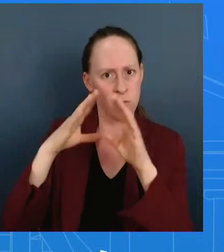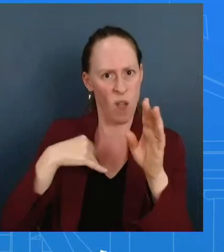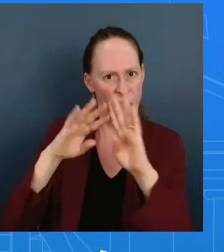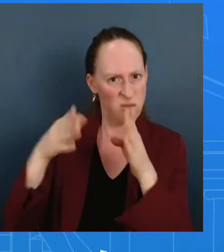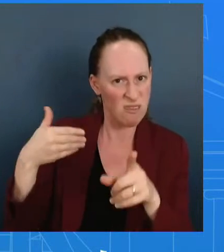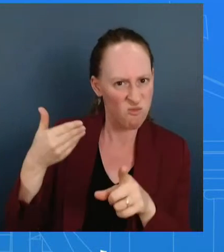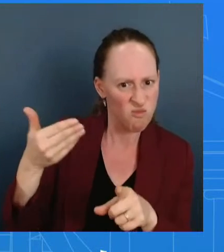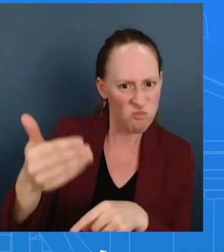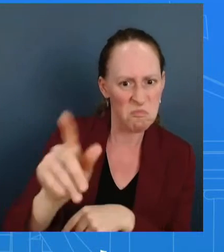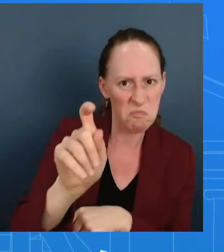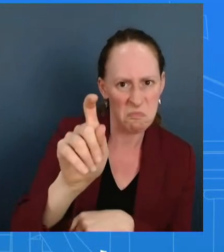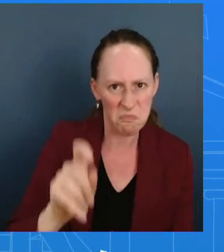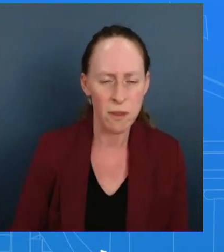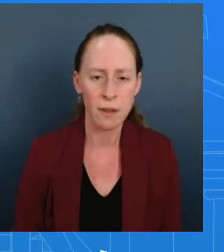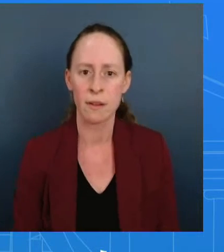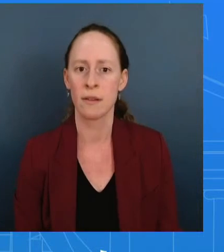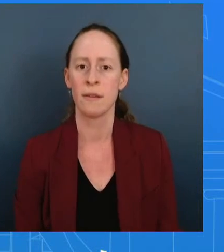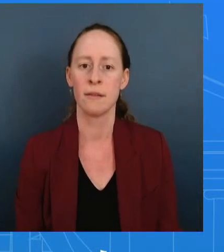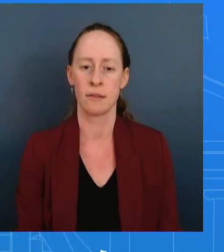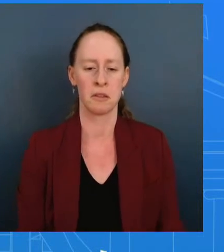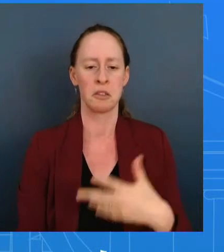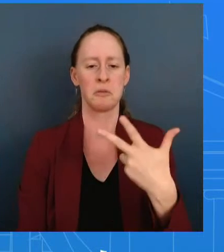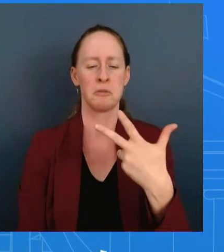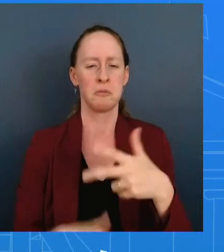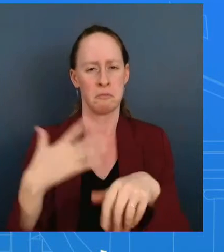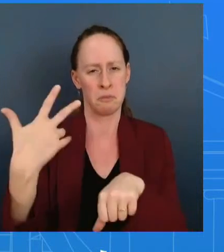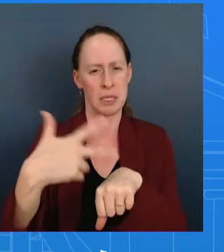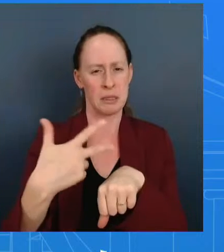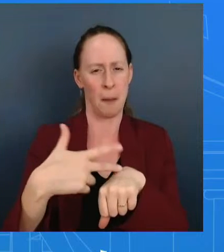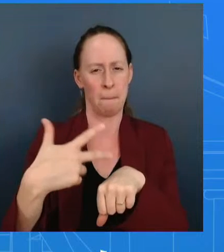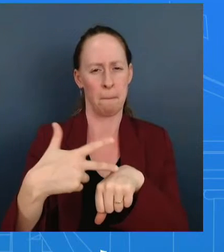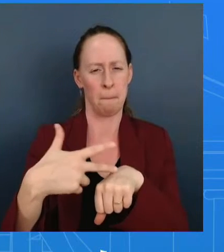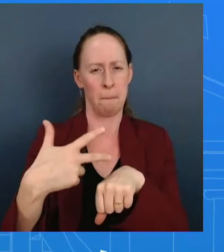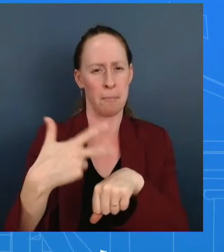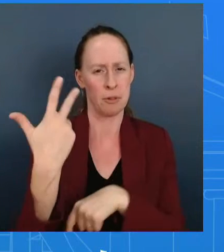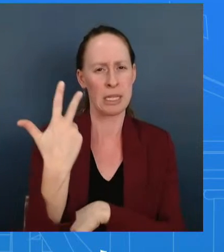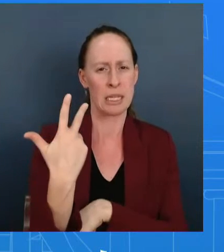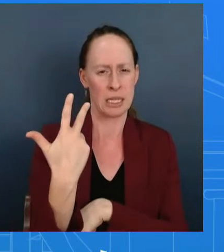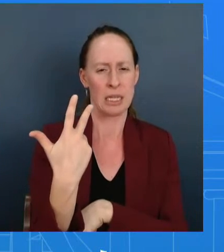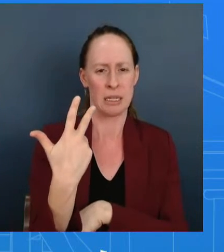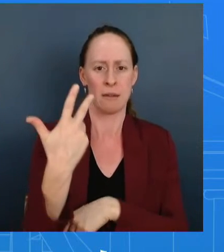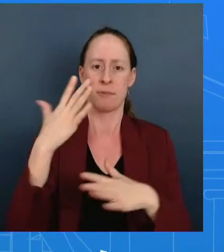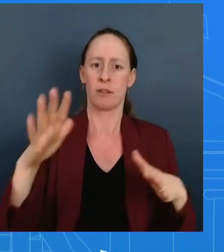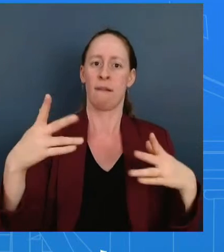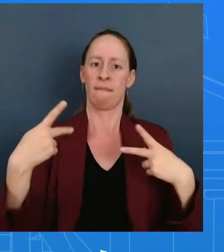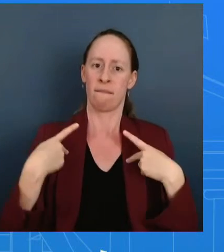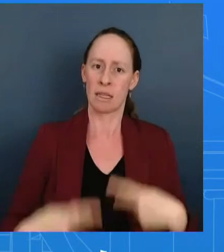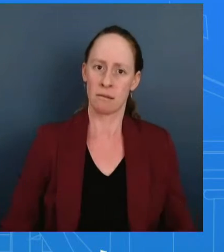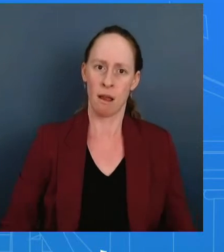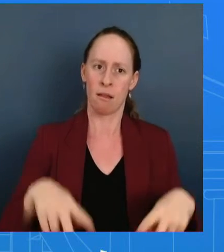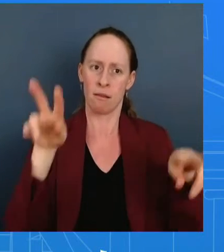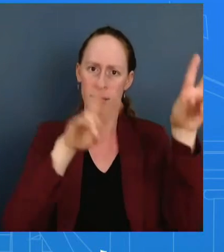he has thr- -- had three -- three physicals. In those three physicals, that's when he has seen a specialist -- a neurolo- -- a neurological specialist.